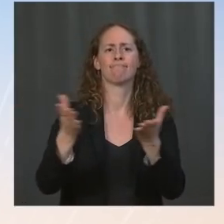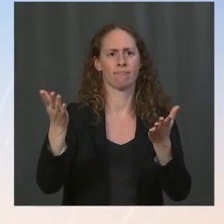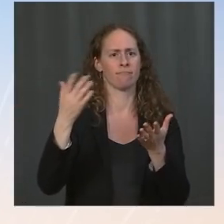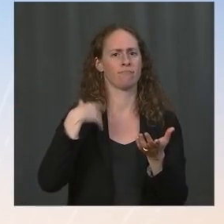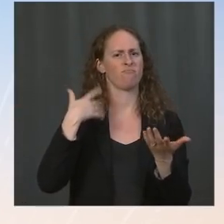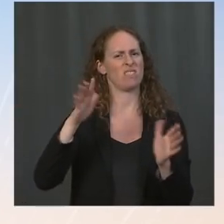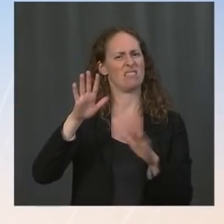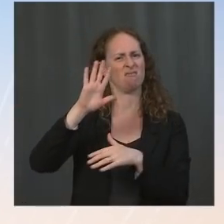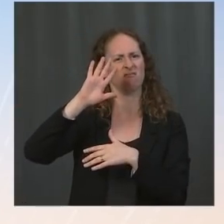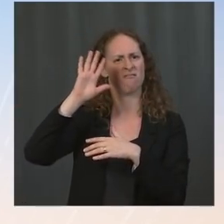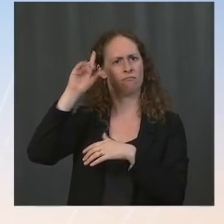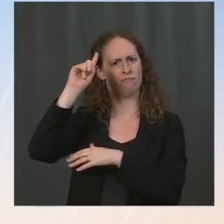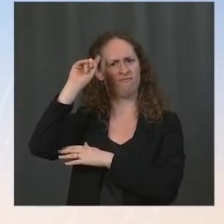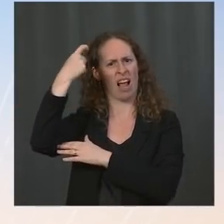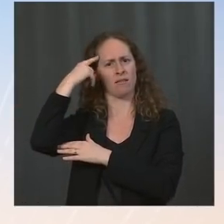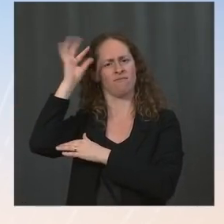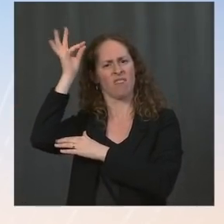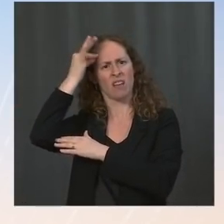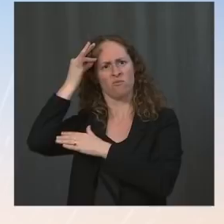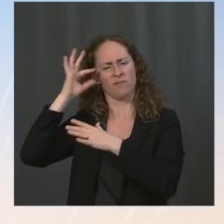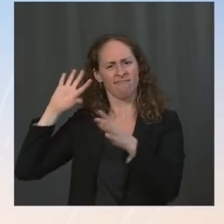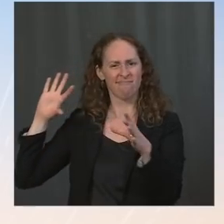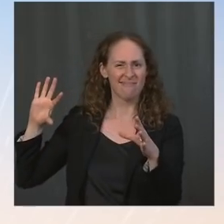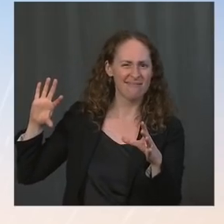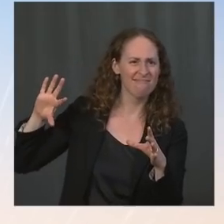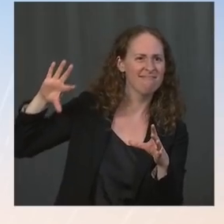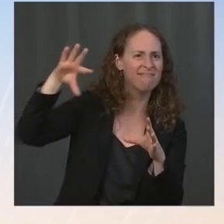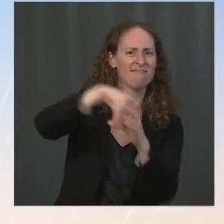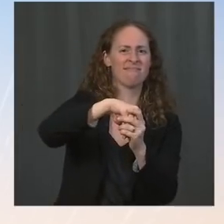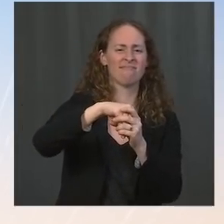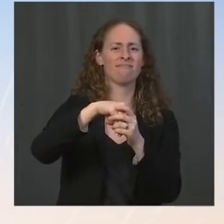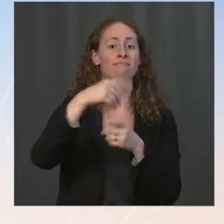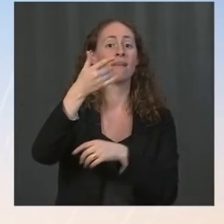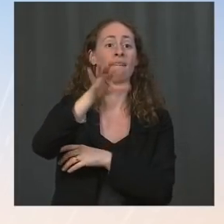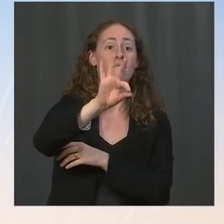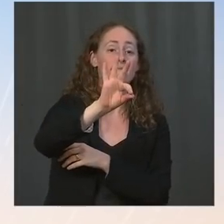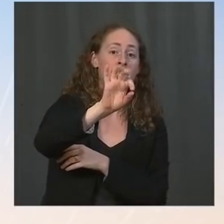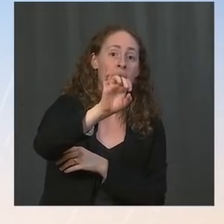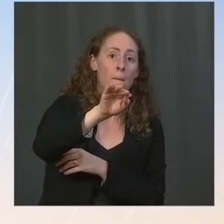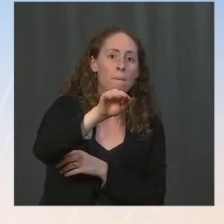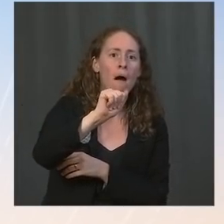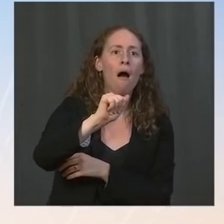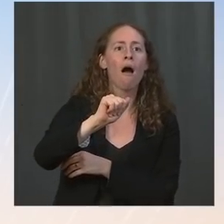and resources -- whether it's from FEMA, to the Health and Human Services, to the Coast Guard --